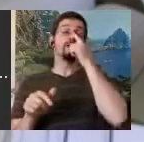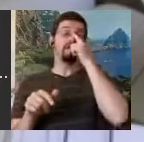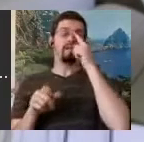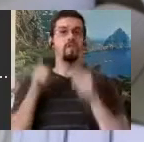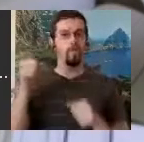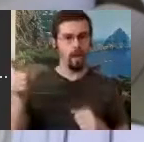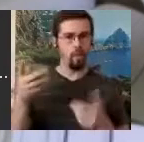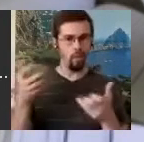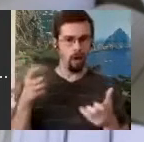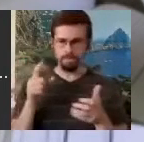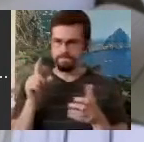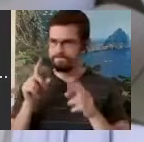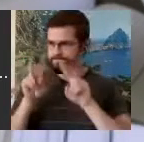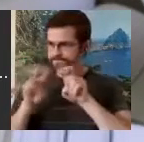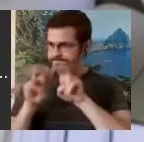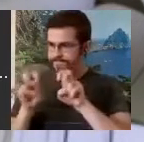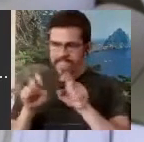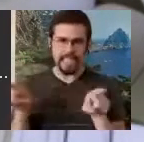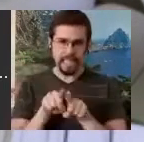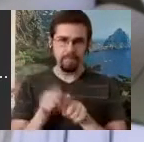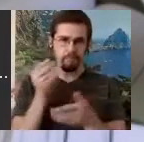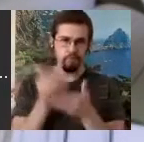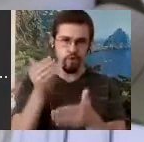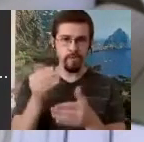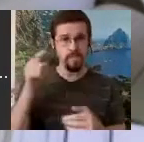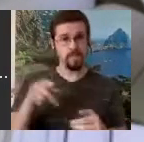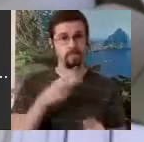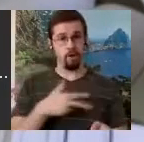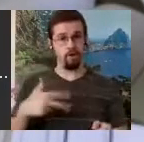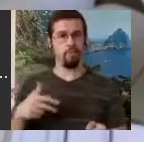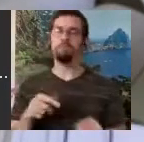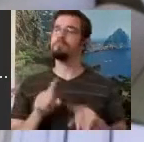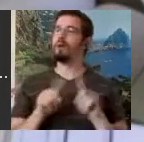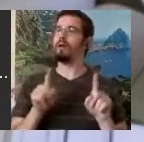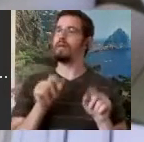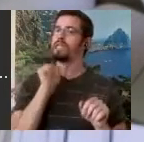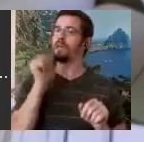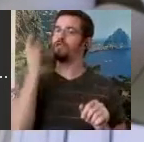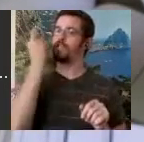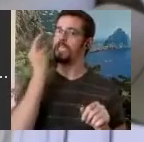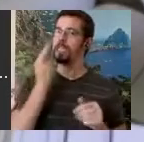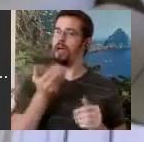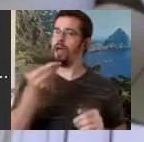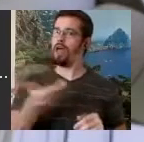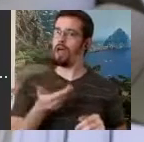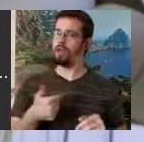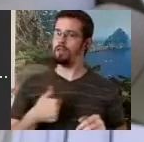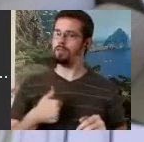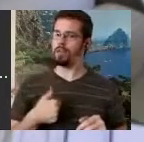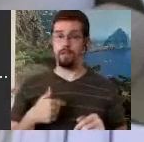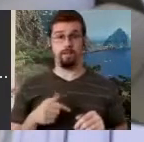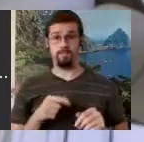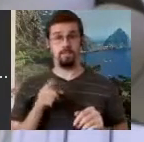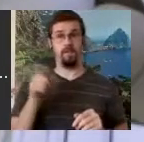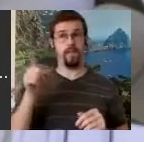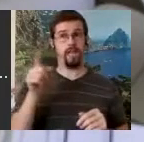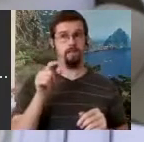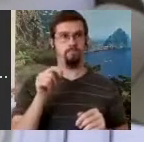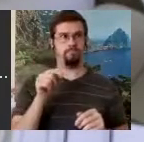to do the same in Denmark. But that wasn't why they were hiring me, and it had nothing, they had no idea about writing sign languages and that was not what they